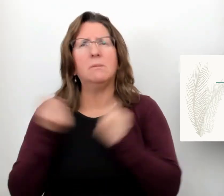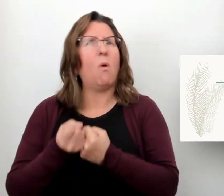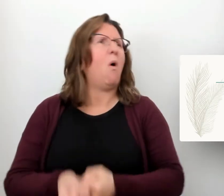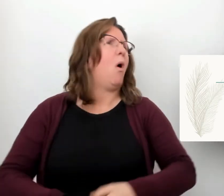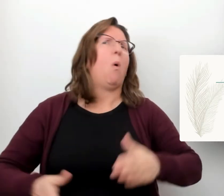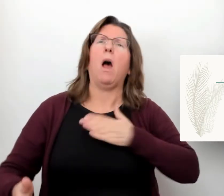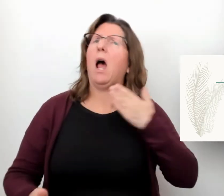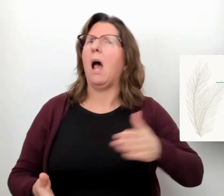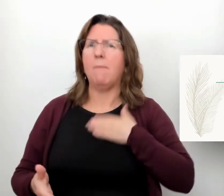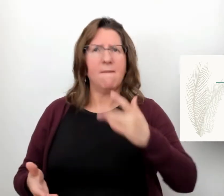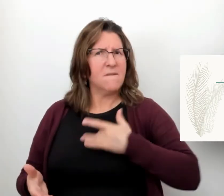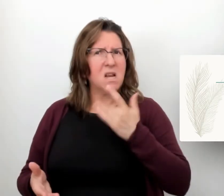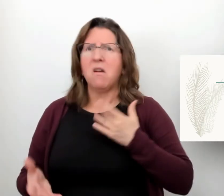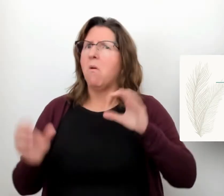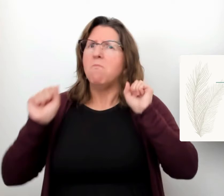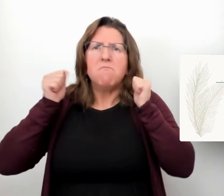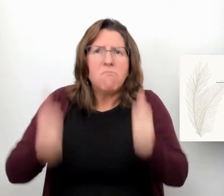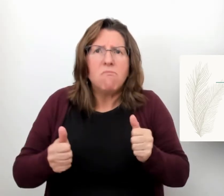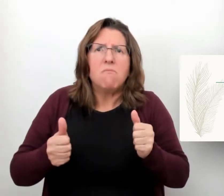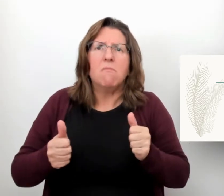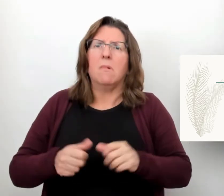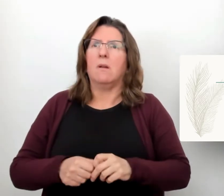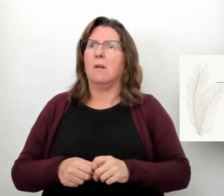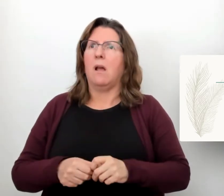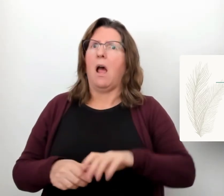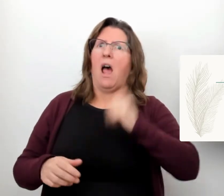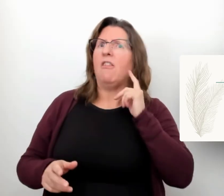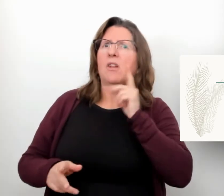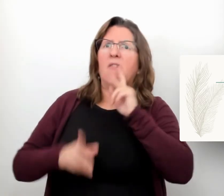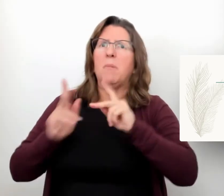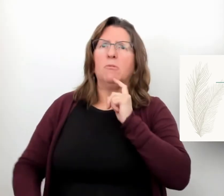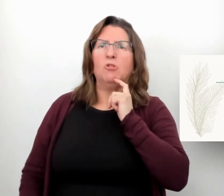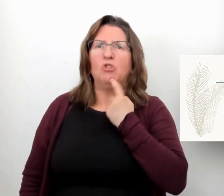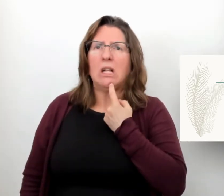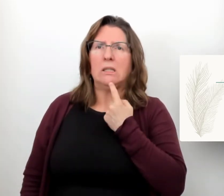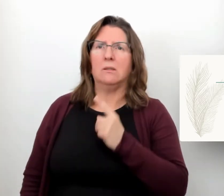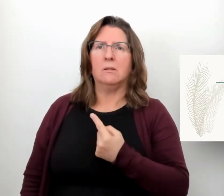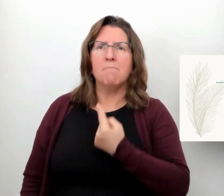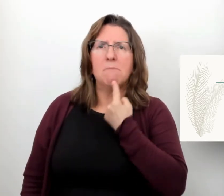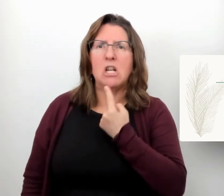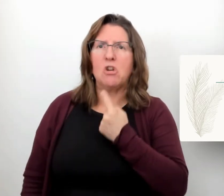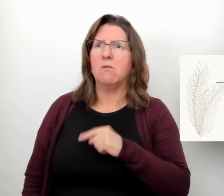I am one example. I have my PhD and MANY in the deaf community are very happy for me and tremendously